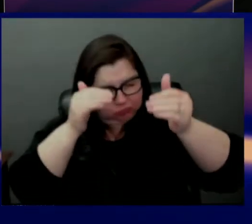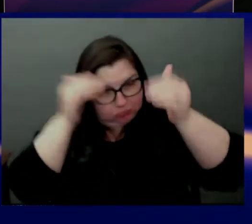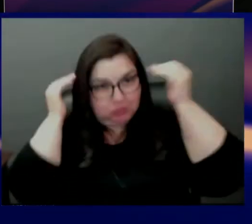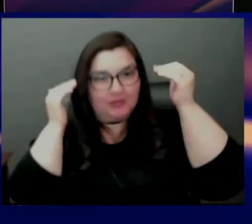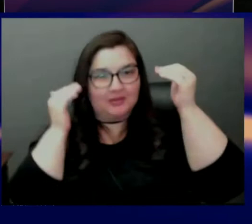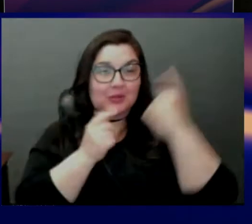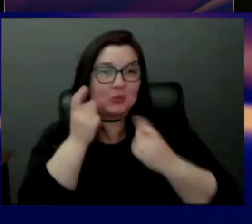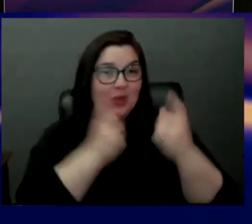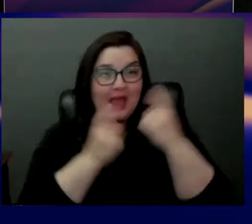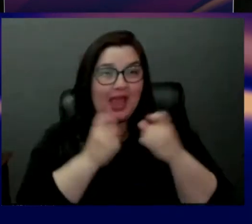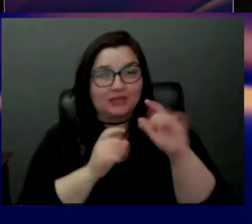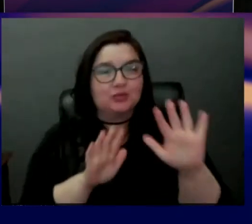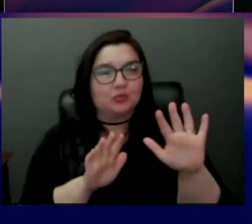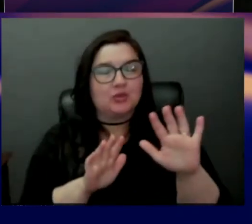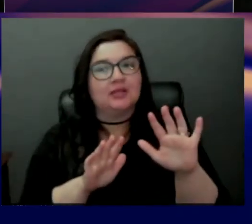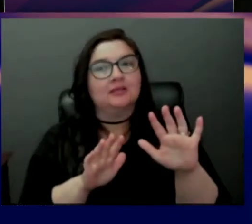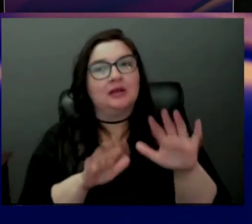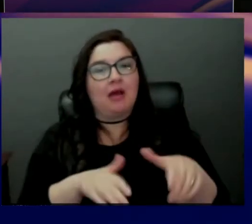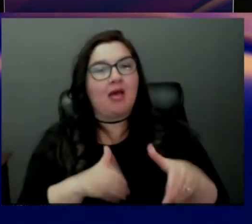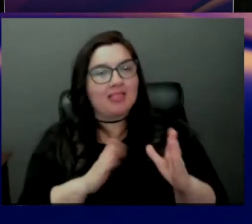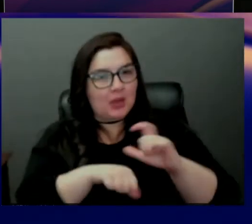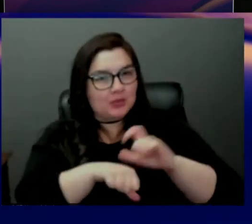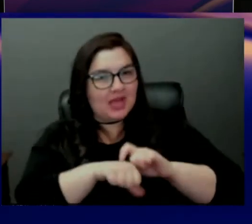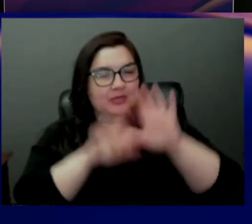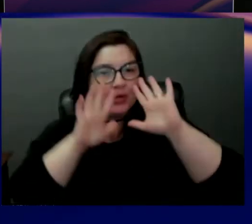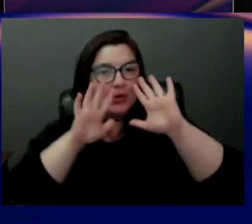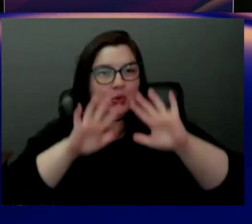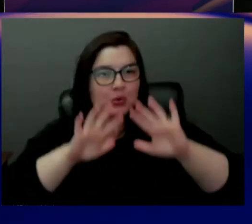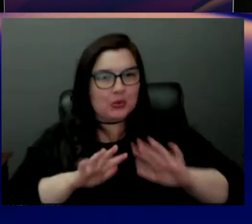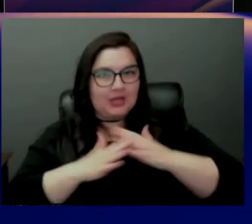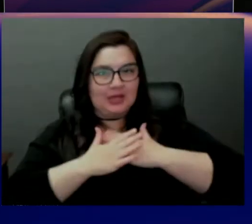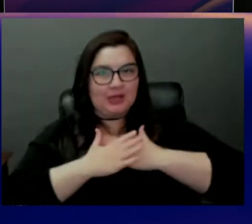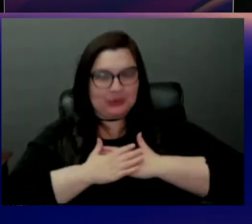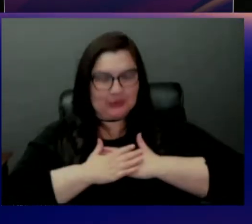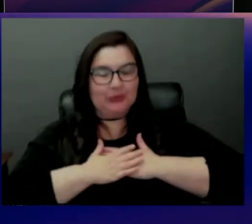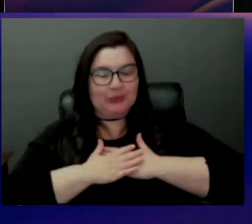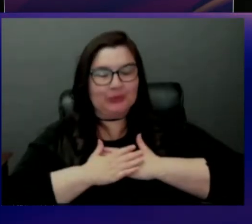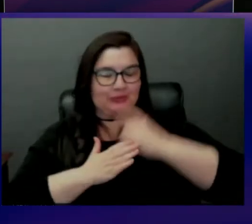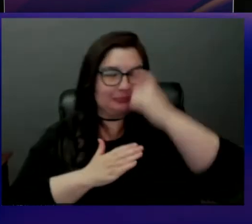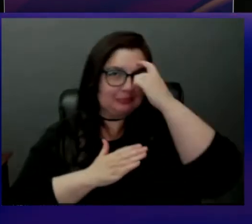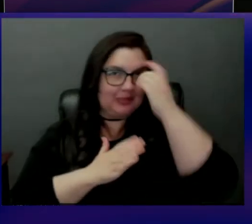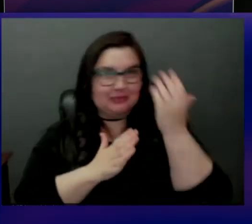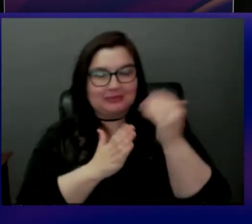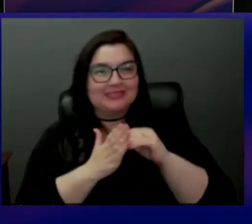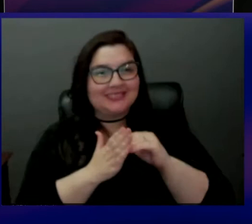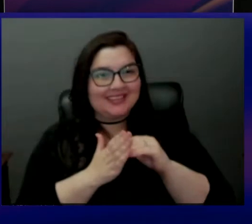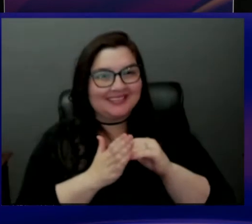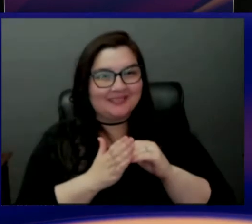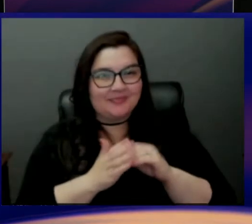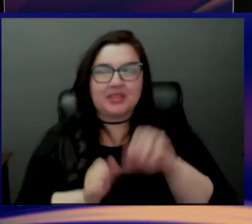a cool down period. All right, and look, we all lead busy lives.